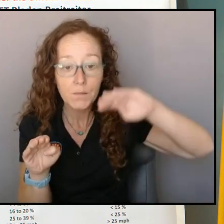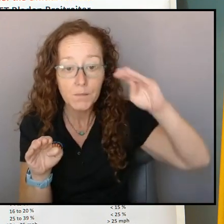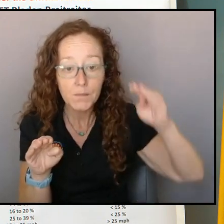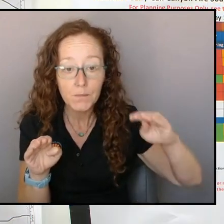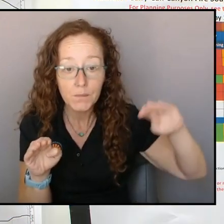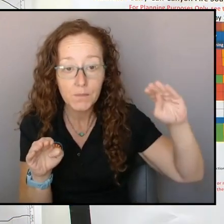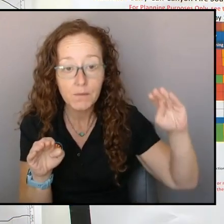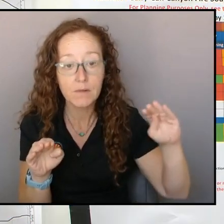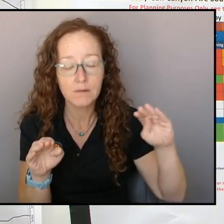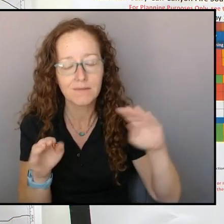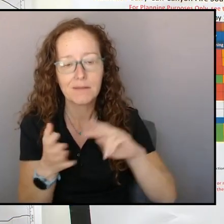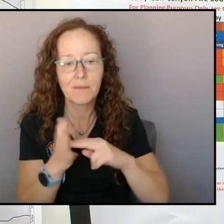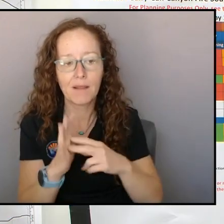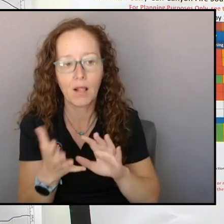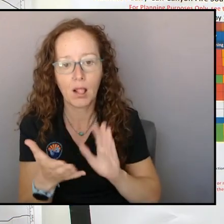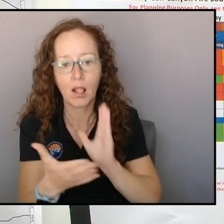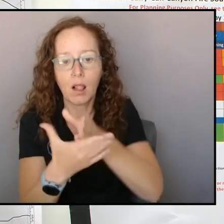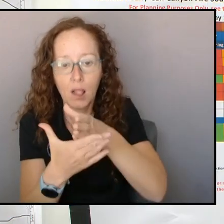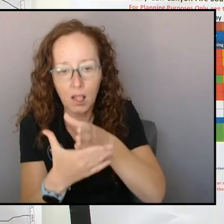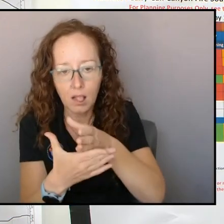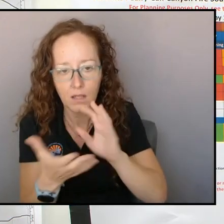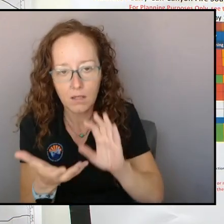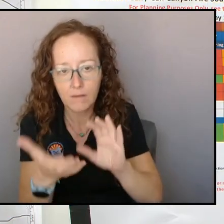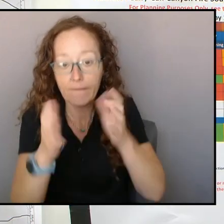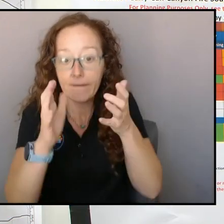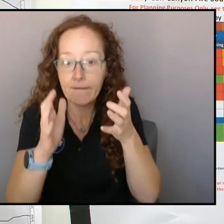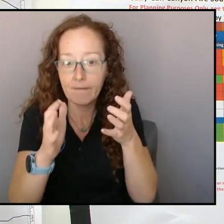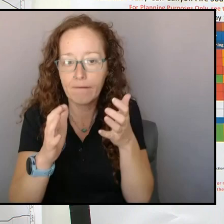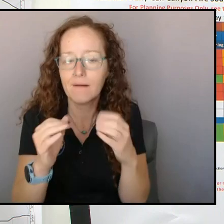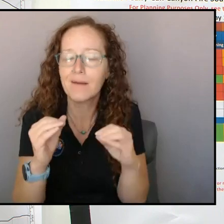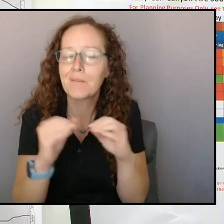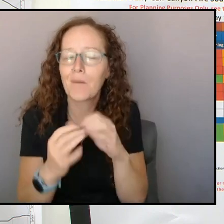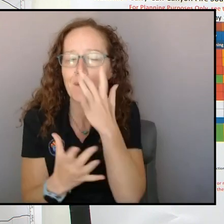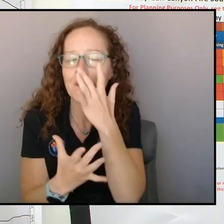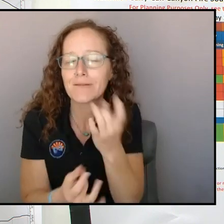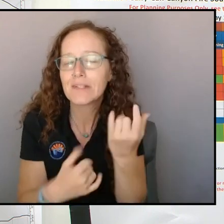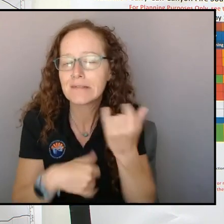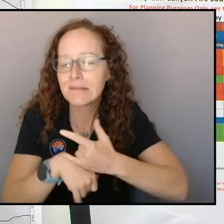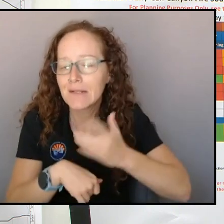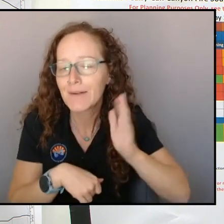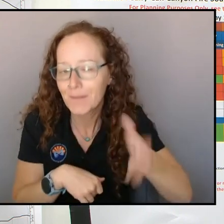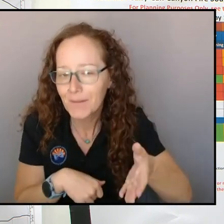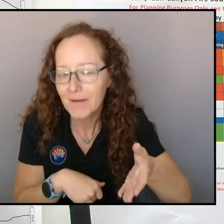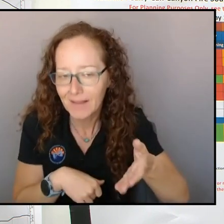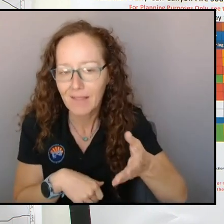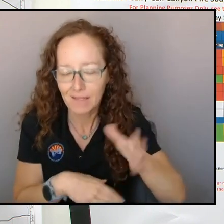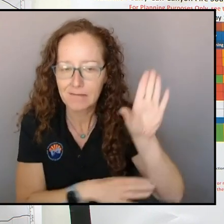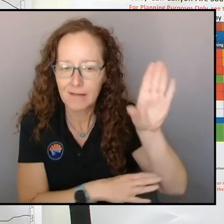kind of cause things to be a little bit more interesting today as we go into the afternoon hours. The big thing